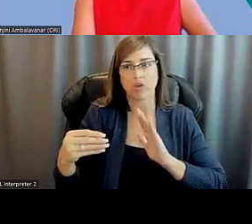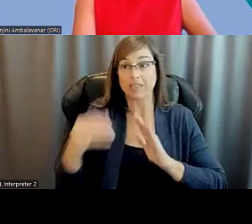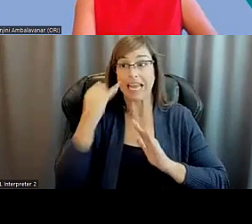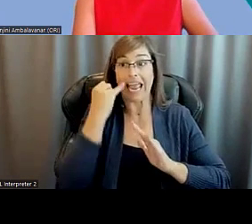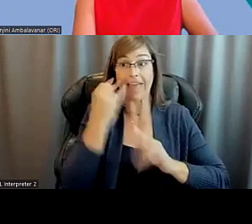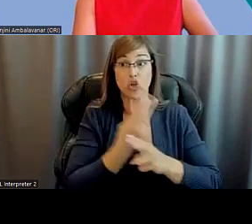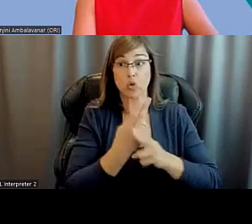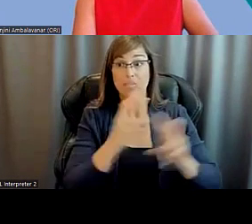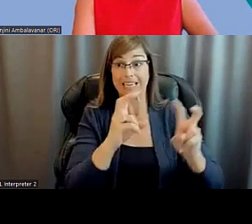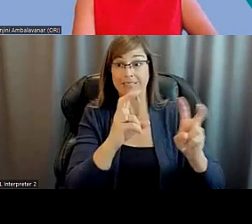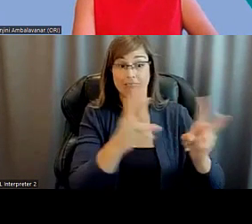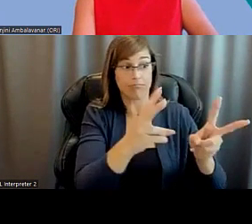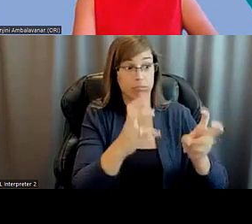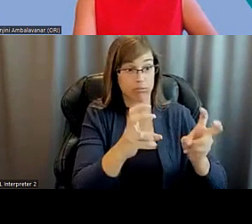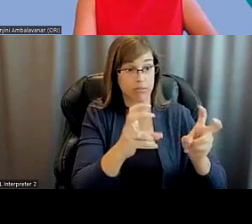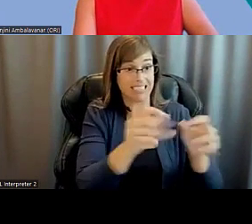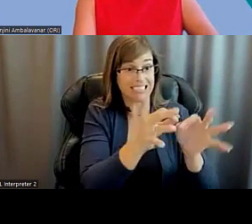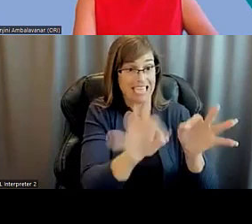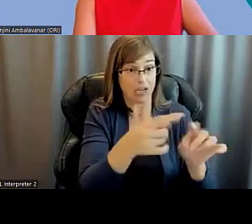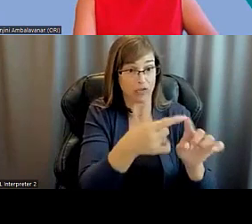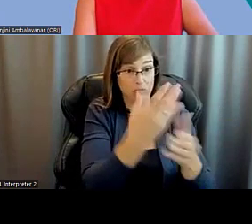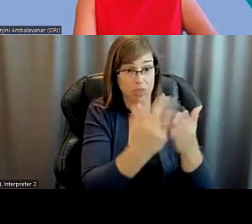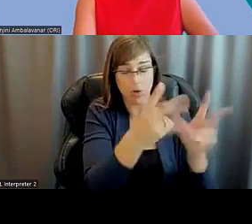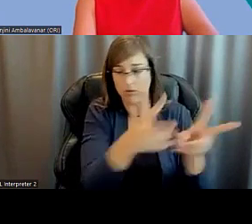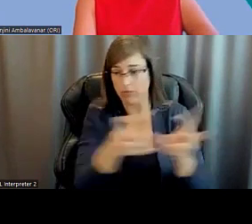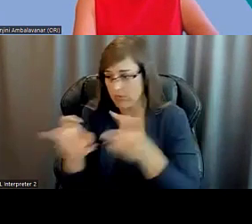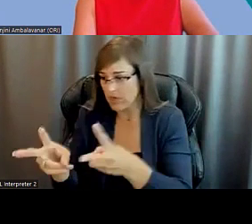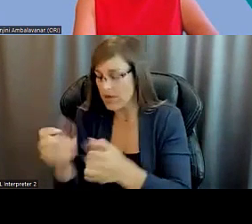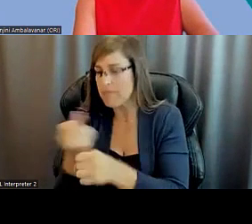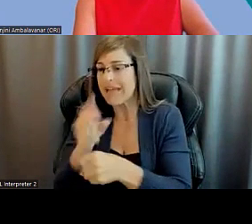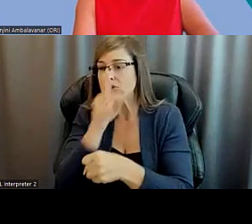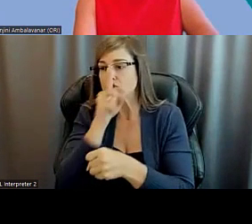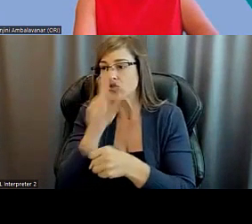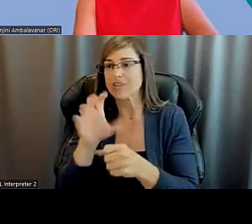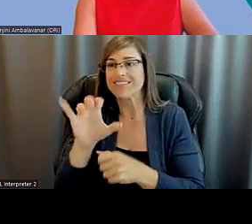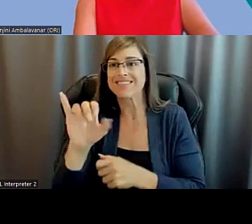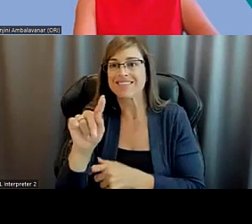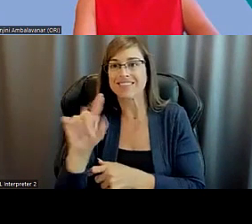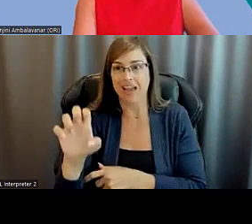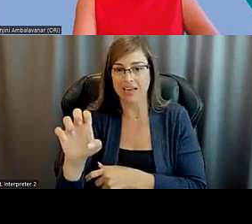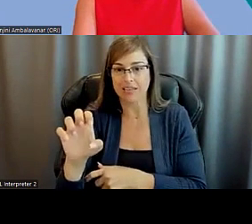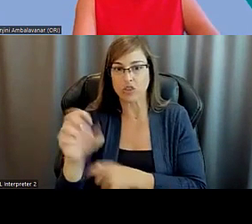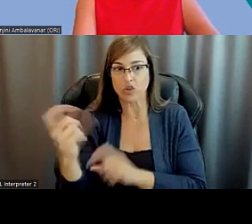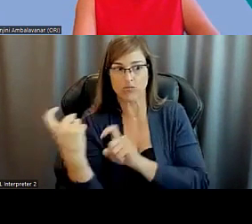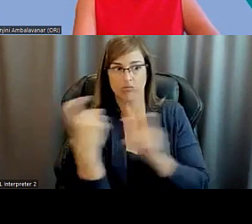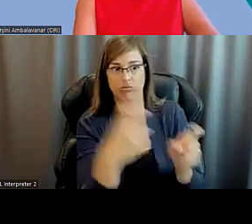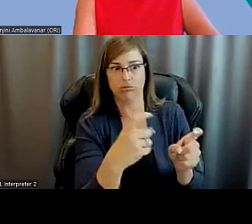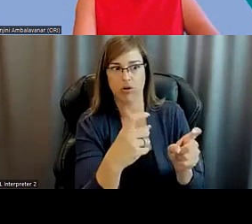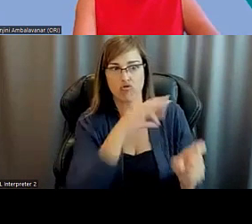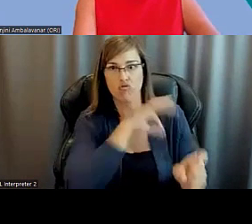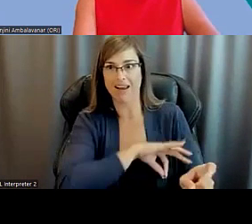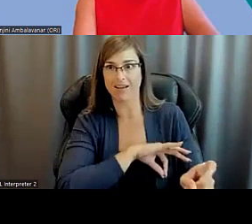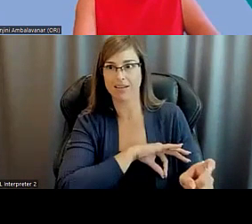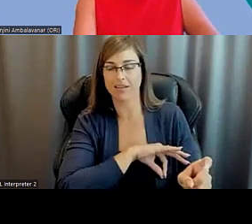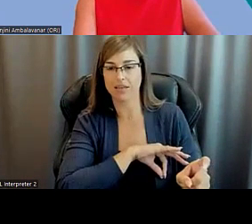and that way it's not plagiarism. You give credit to the author, and avoid placeholder images.